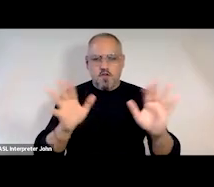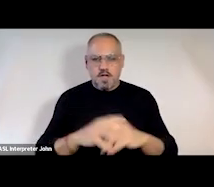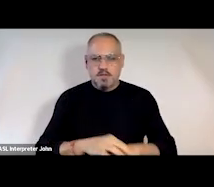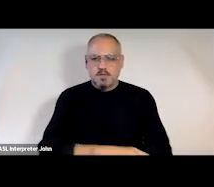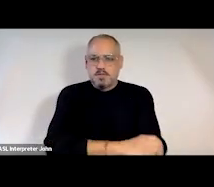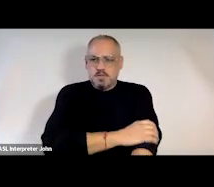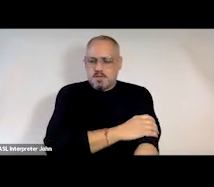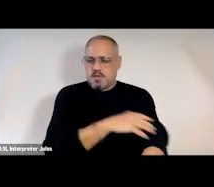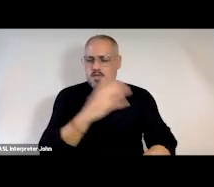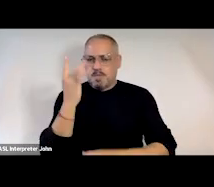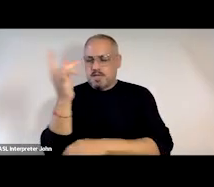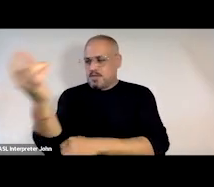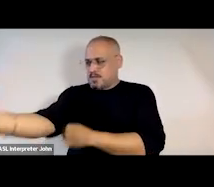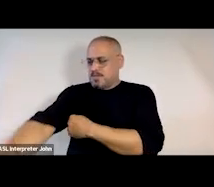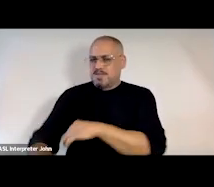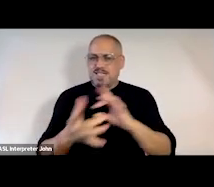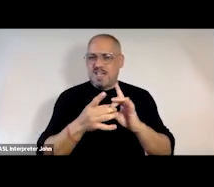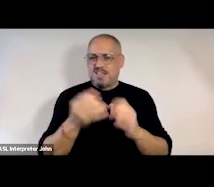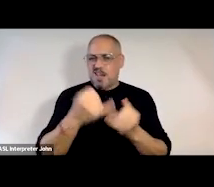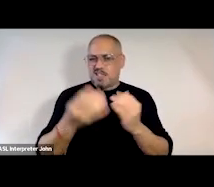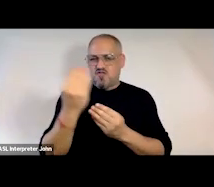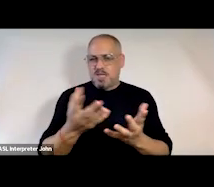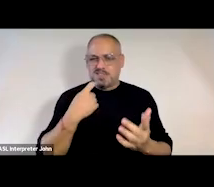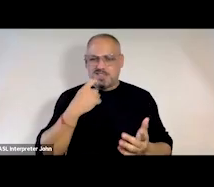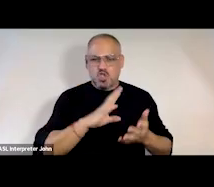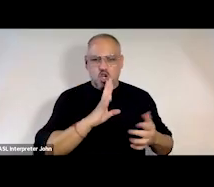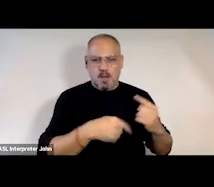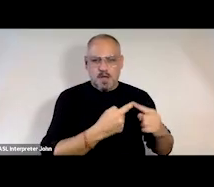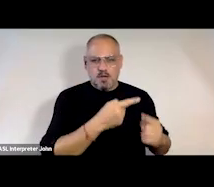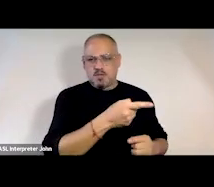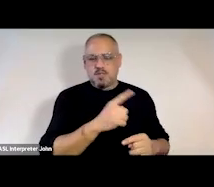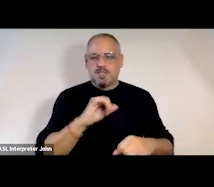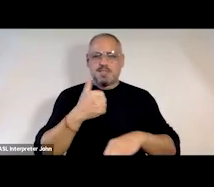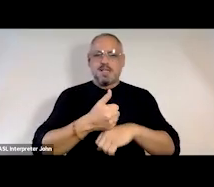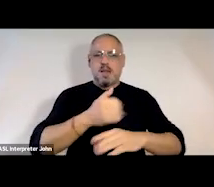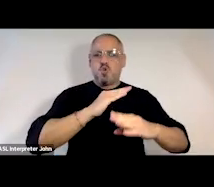because it relates to the last bit of information you were talking about with setting the protective filing date.